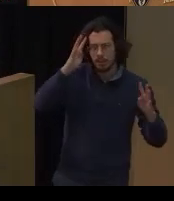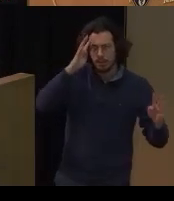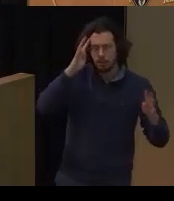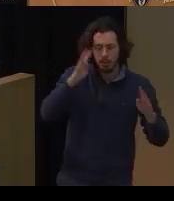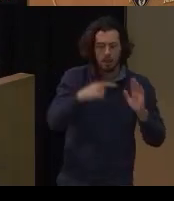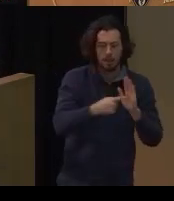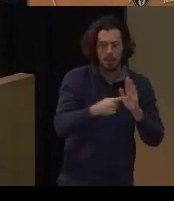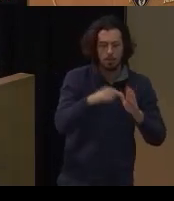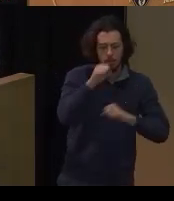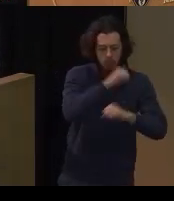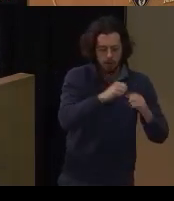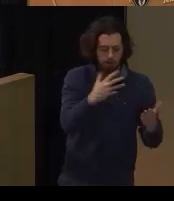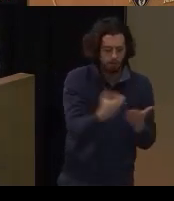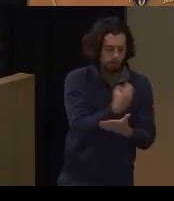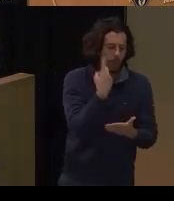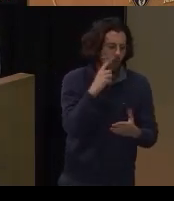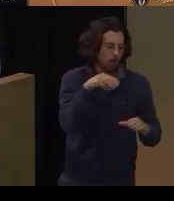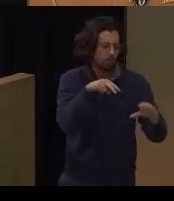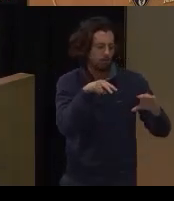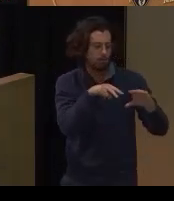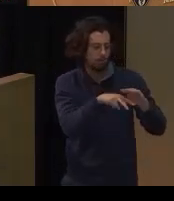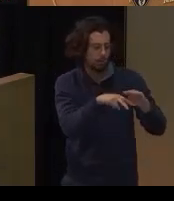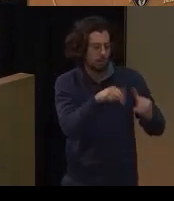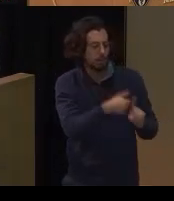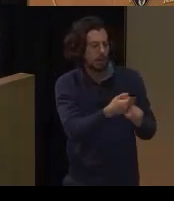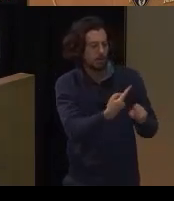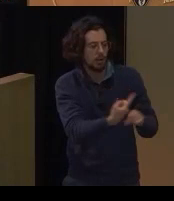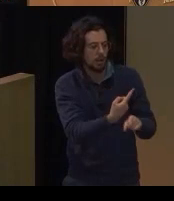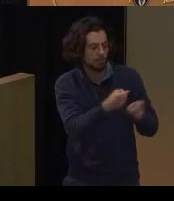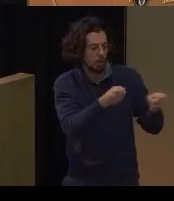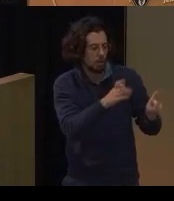while they're in the scanner to self-regulate the network just to make sure that people were kind of